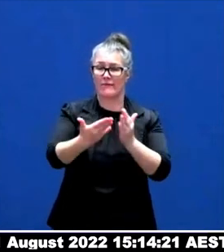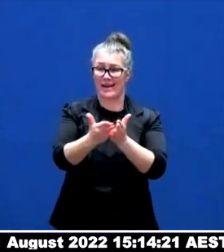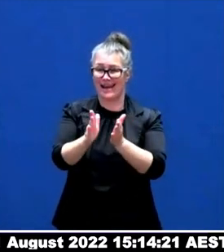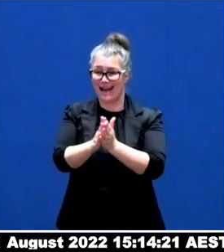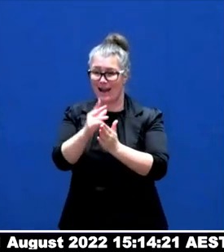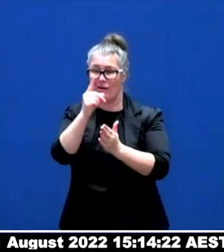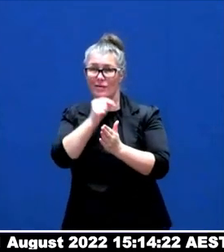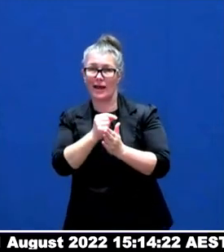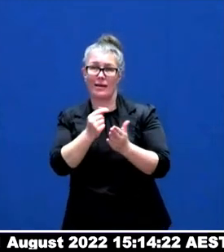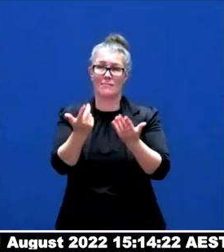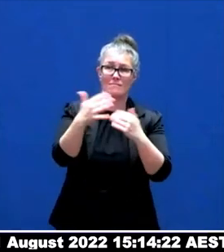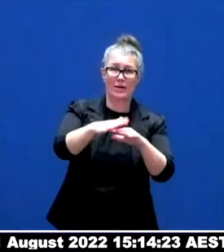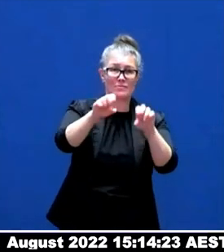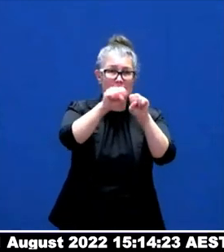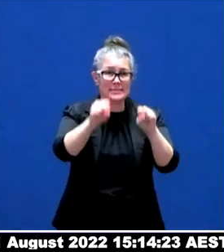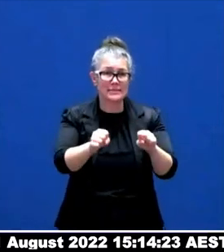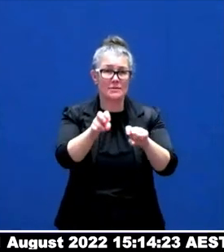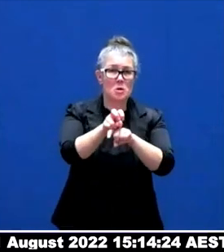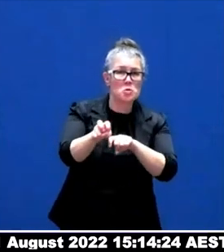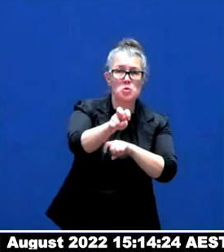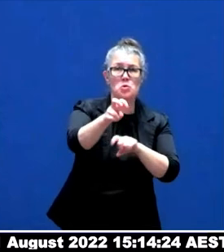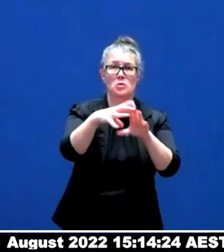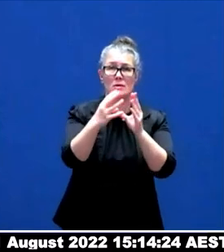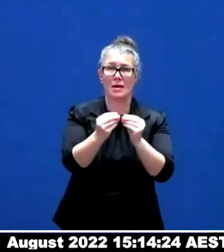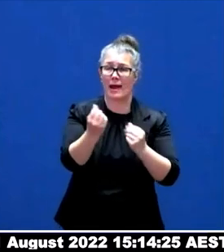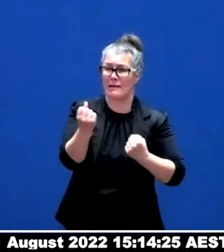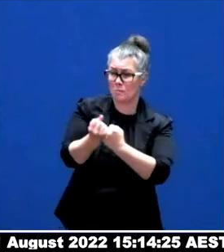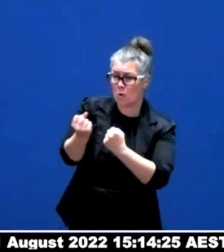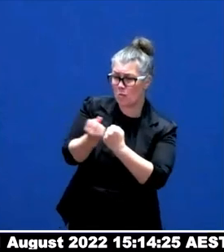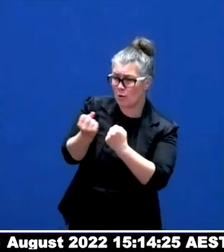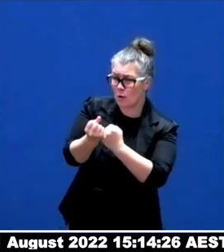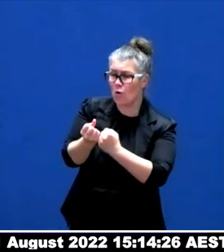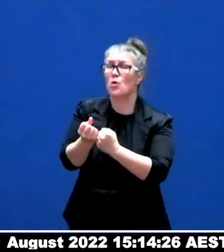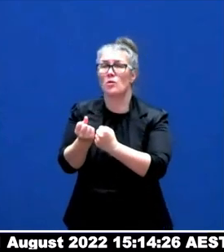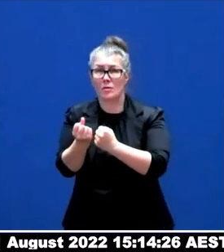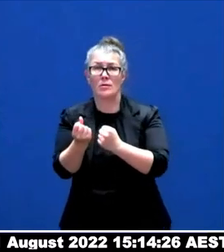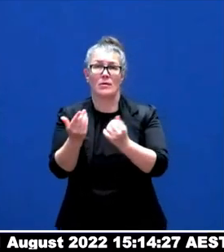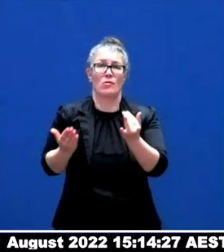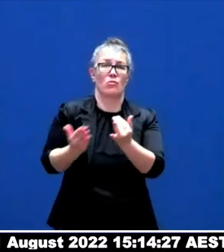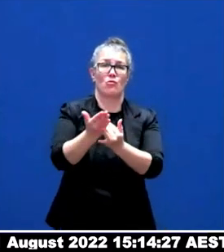mainstream systems and supporting participants to navigate complex mainstream